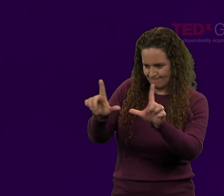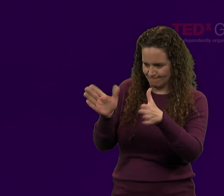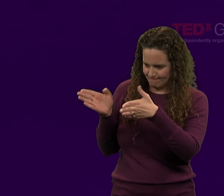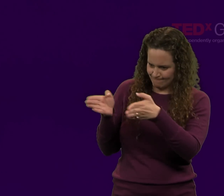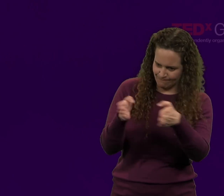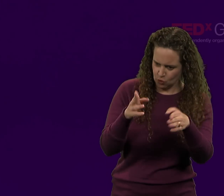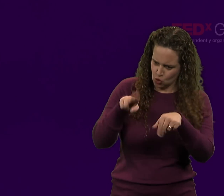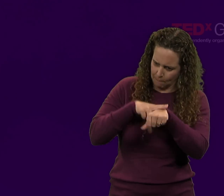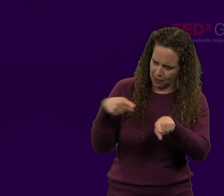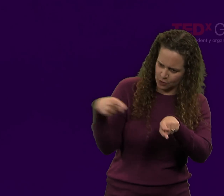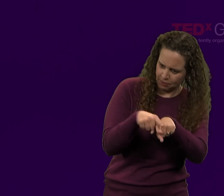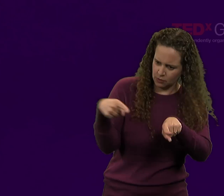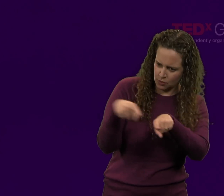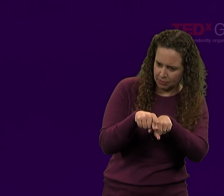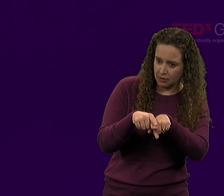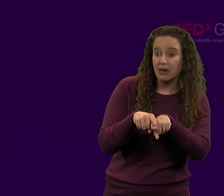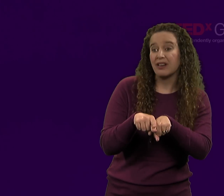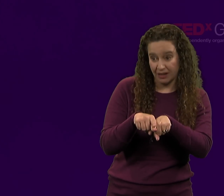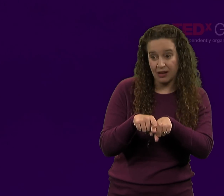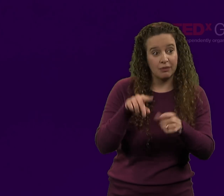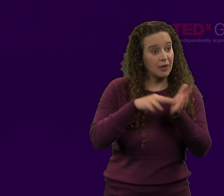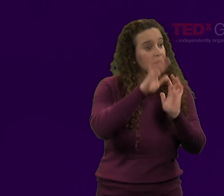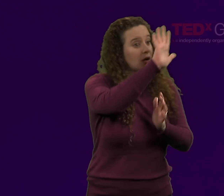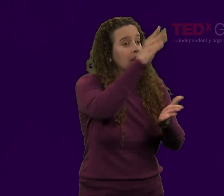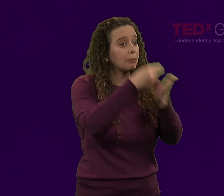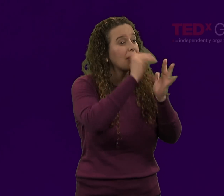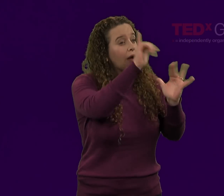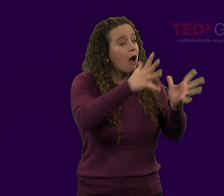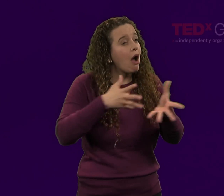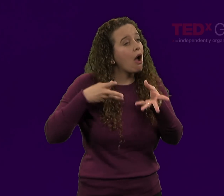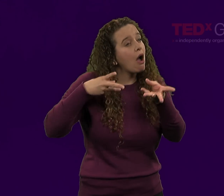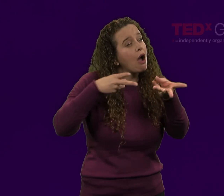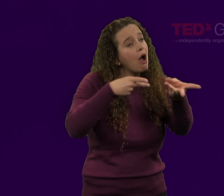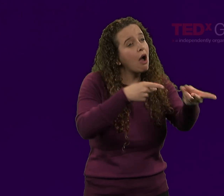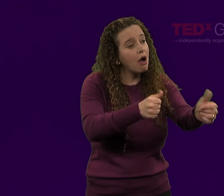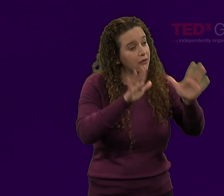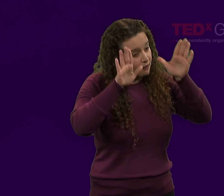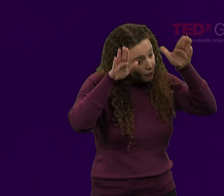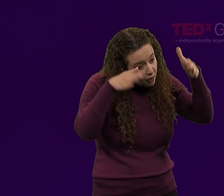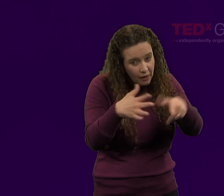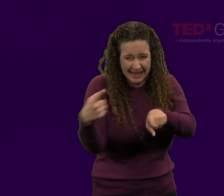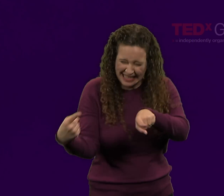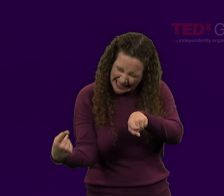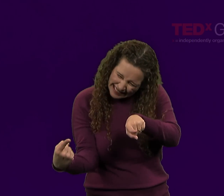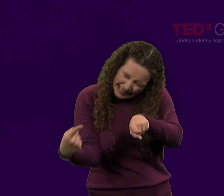But rather the frame we see ourselves in is not from one that we need to become normal like everyone else